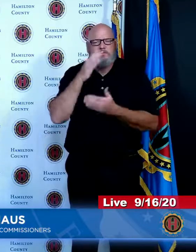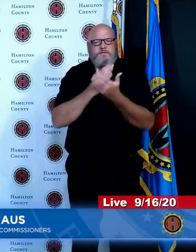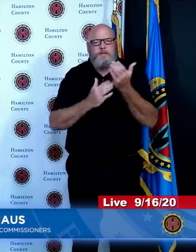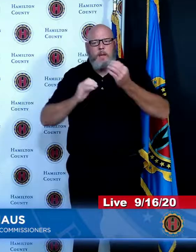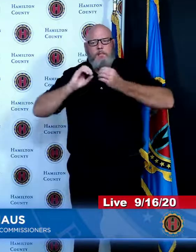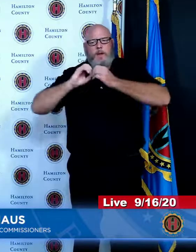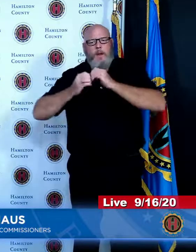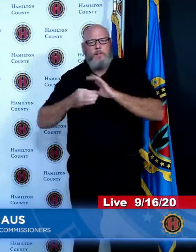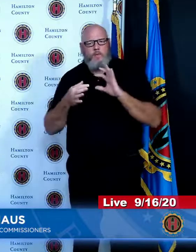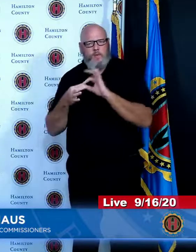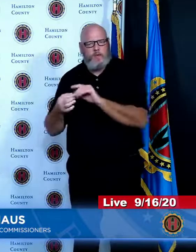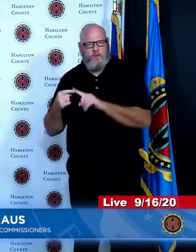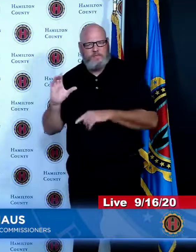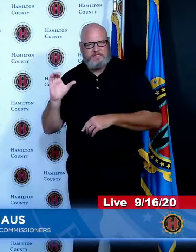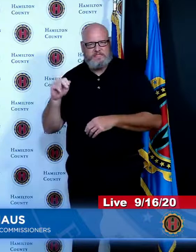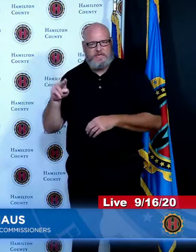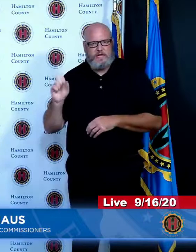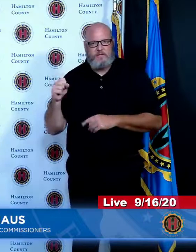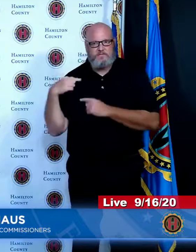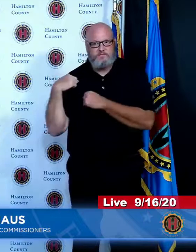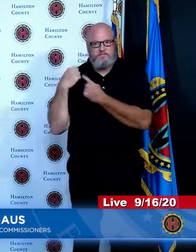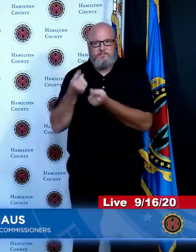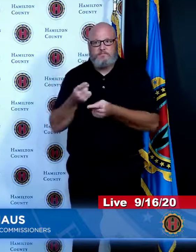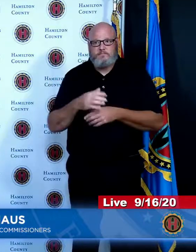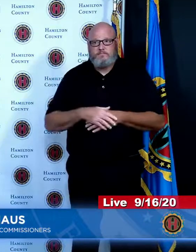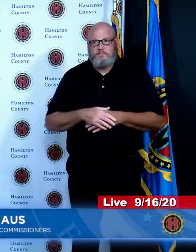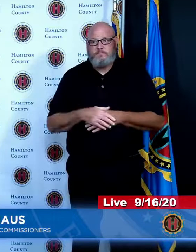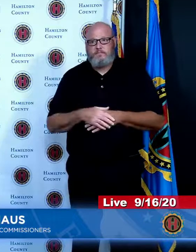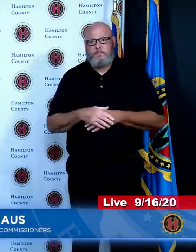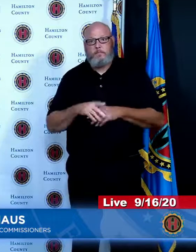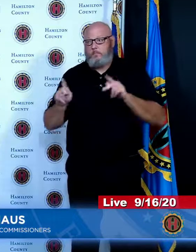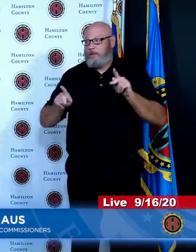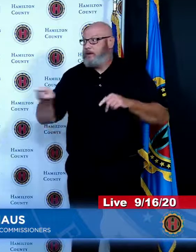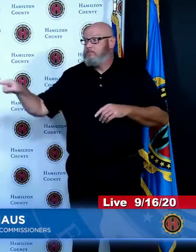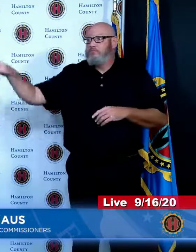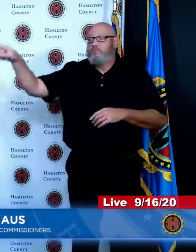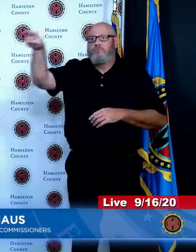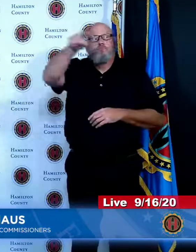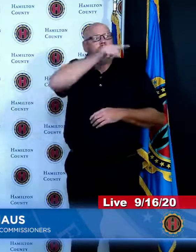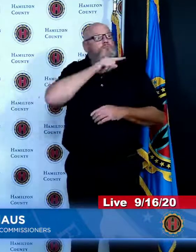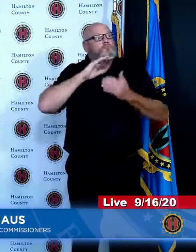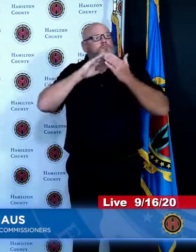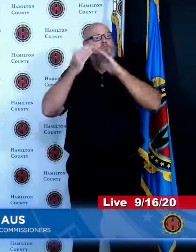of self-completion rates and other information gathering but we've been